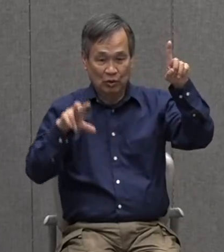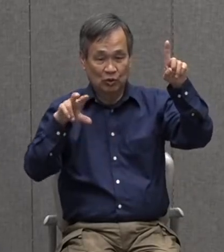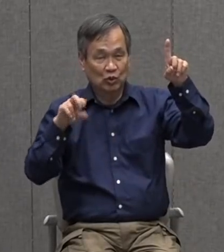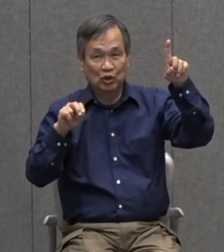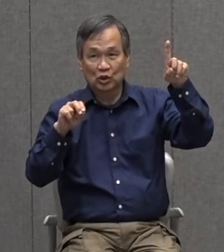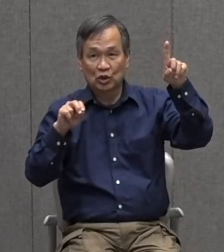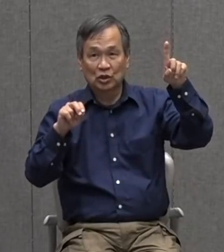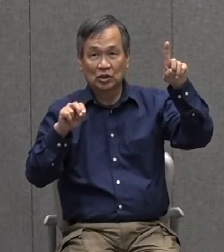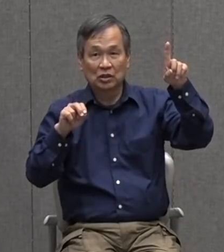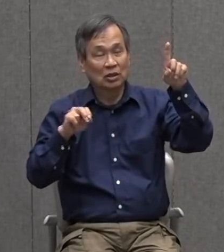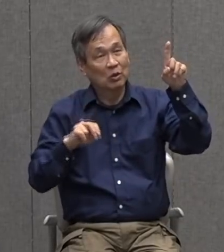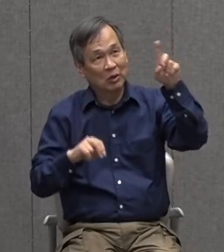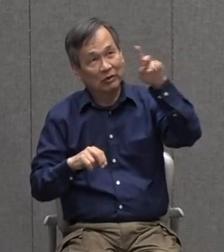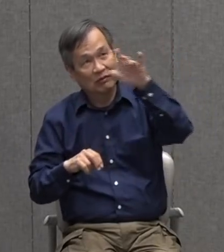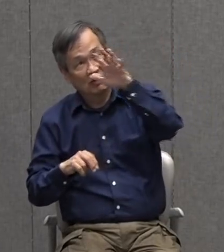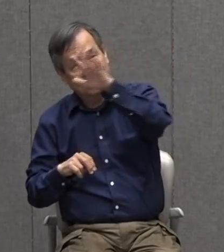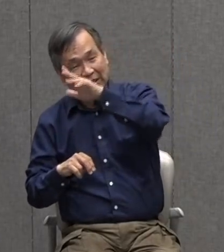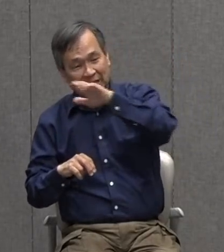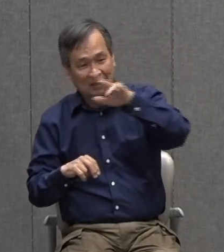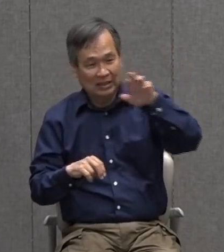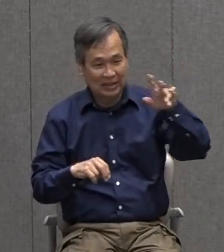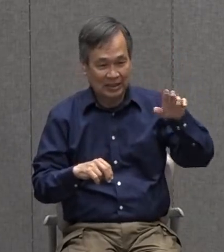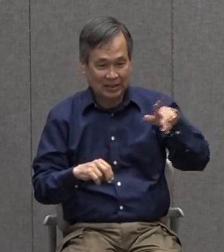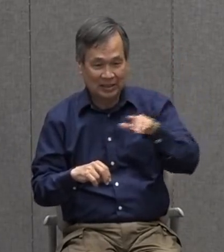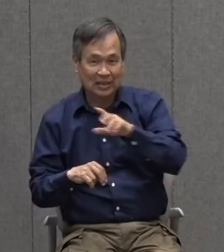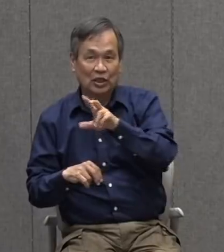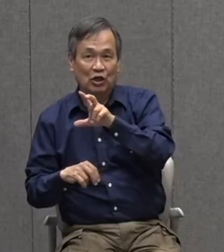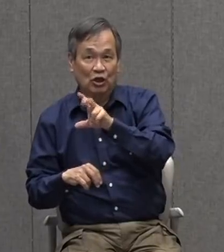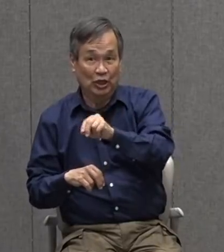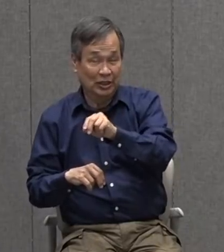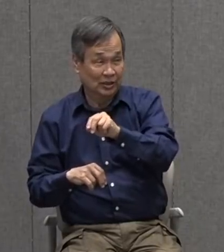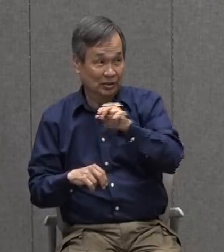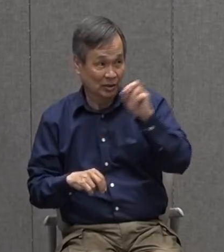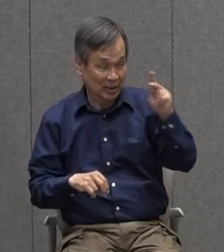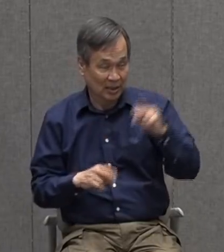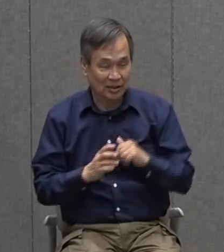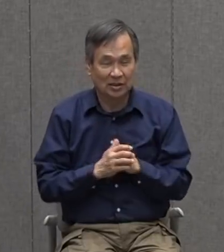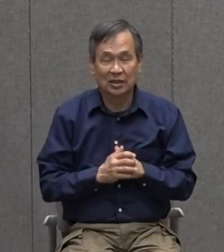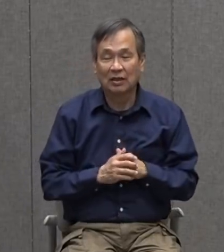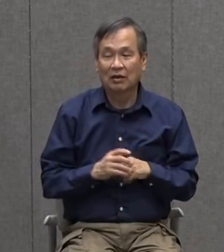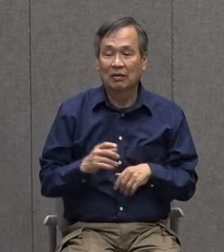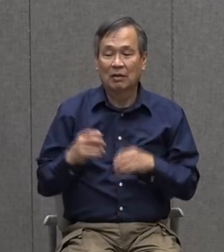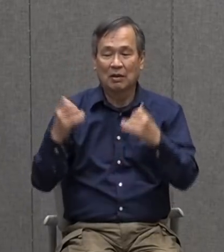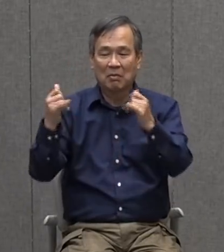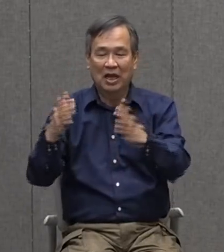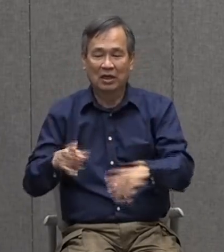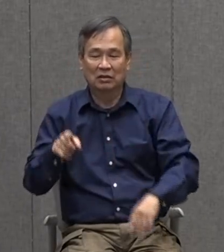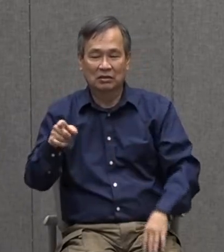It's just one through 30 all those numbers. So the first player would choose a number